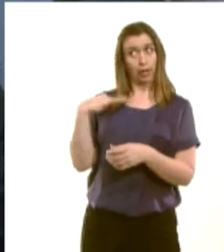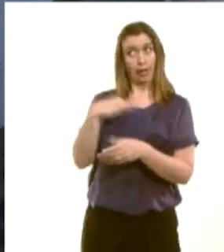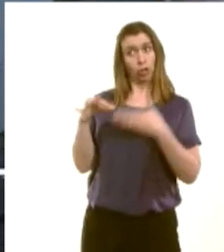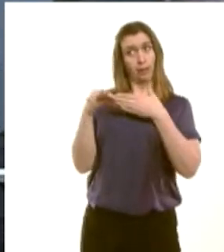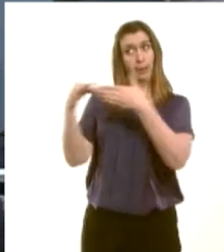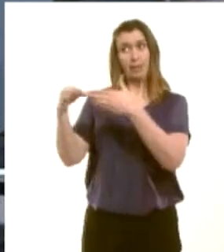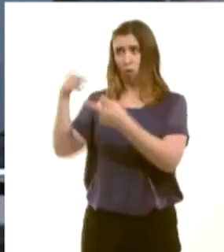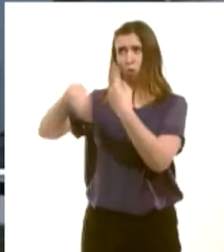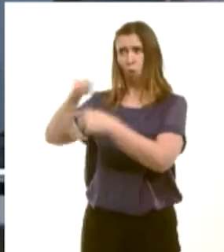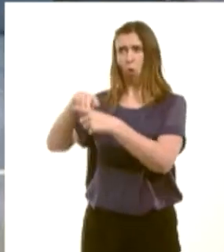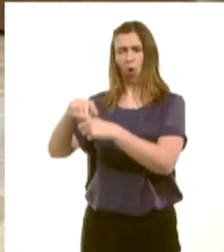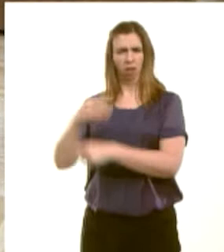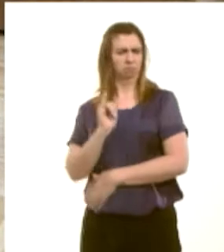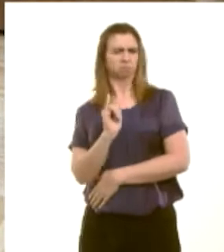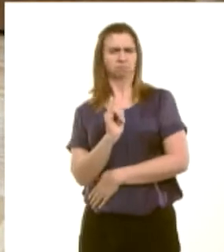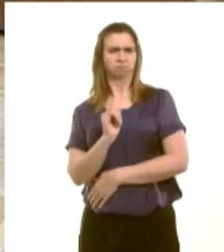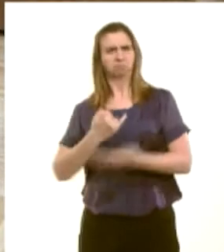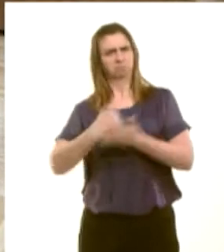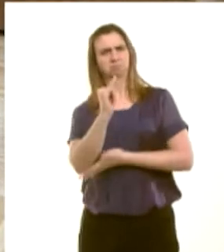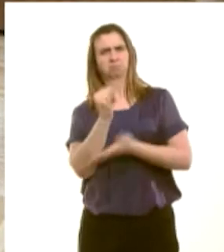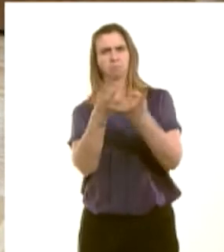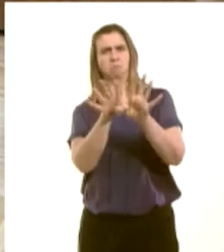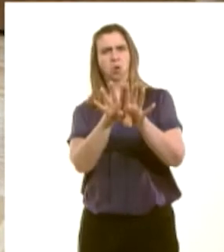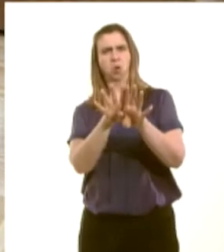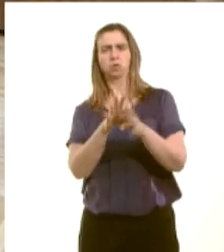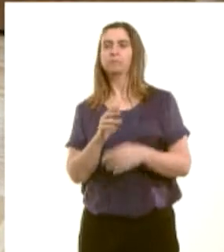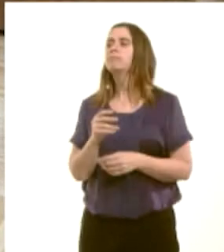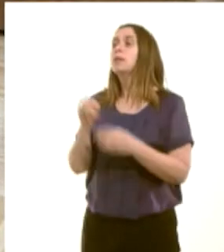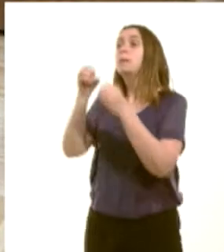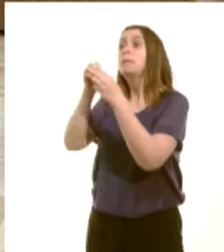Carwyn Jones: Well, my understanding is that it was one part of the BMA that passed that